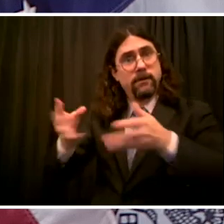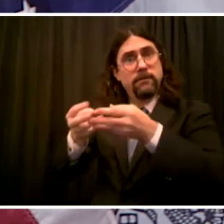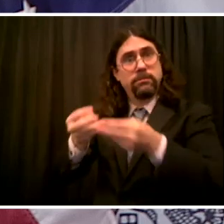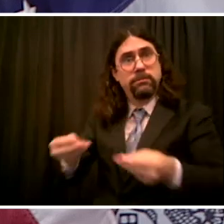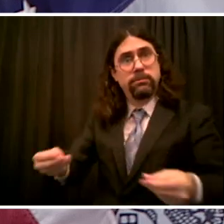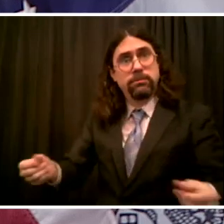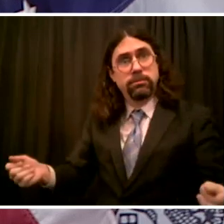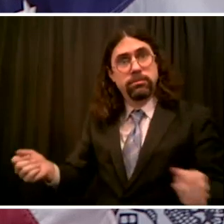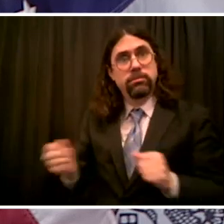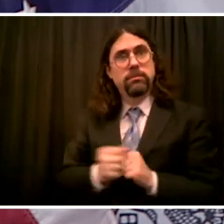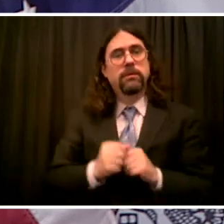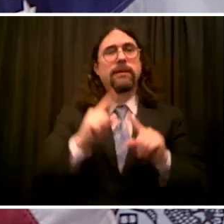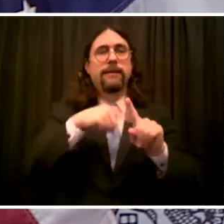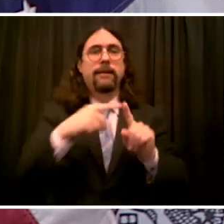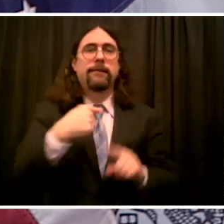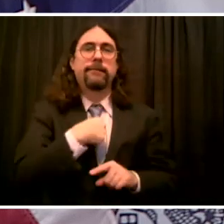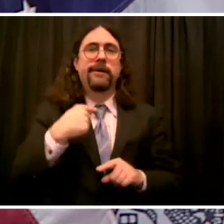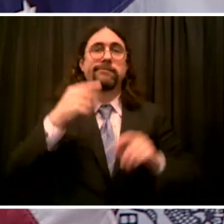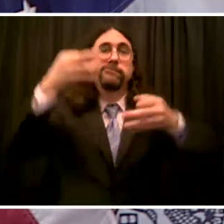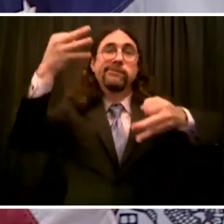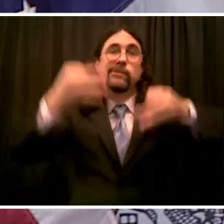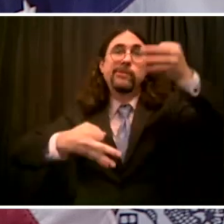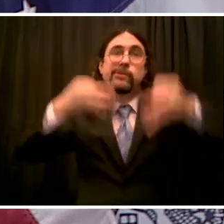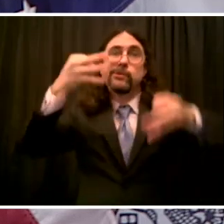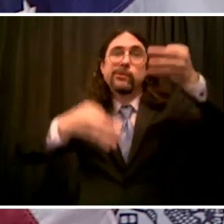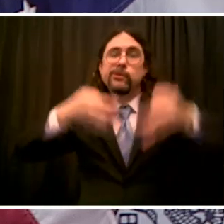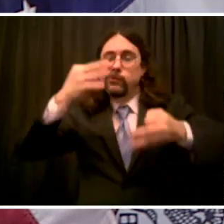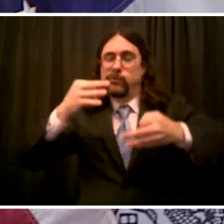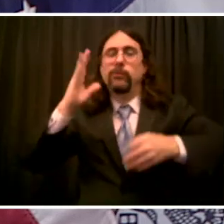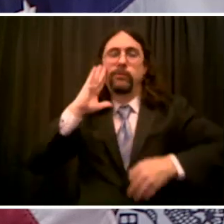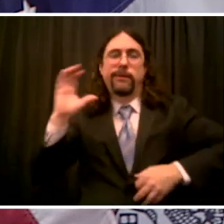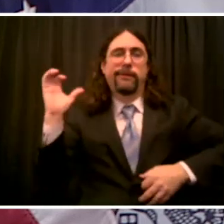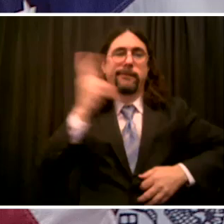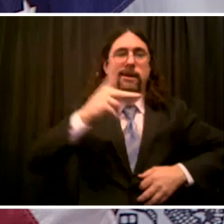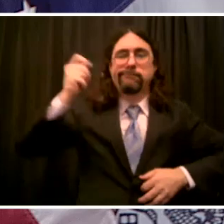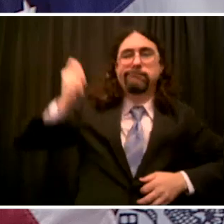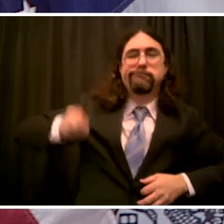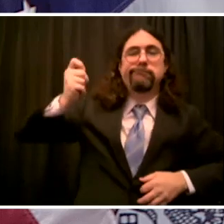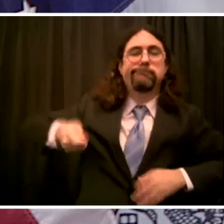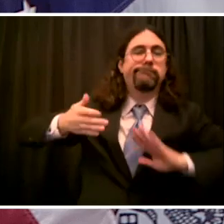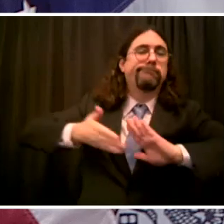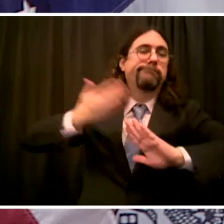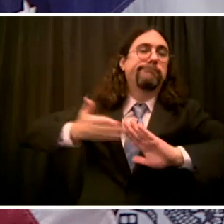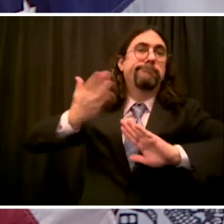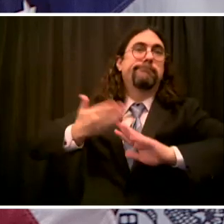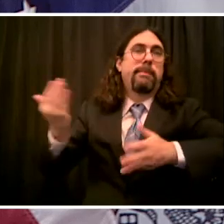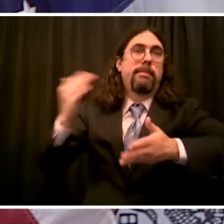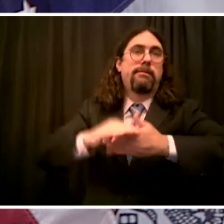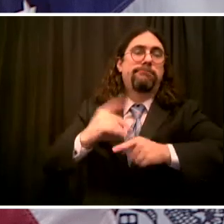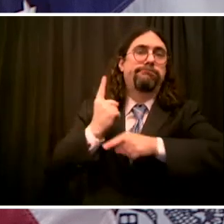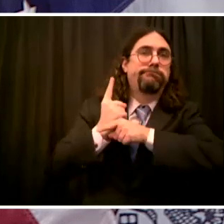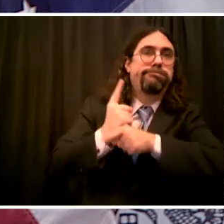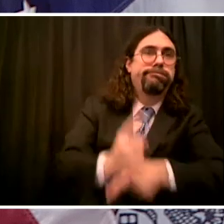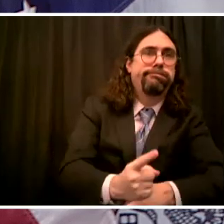AWAIITNTG RIAL NEEDS TO BE REINCARCERATED WILL BE. SO THIS WAS THE RIGHT APPROACH,